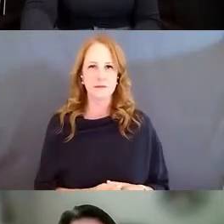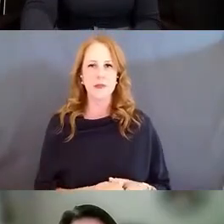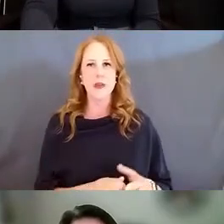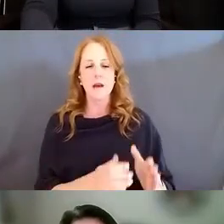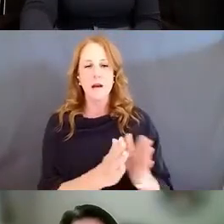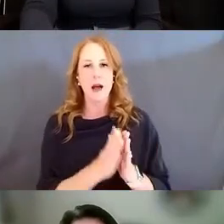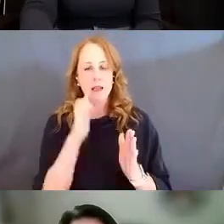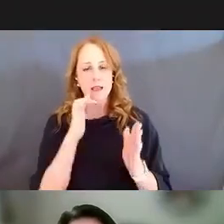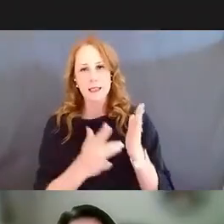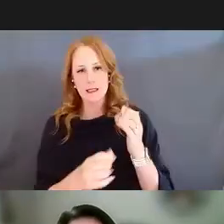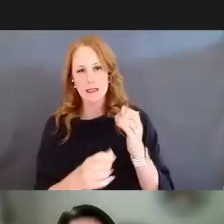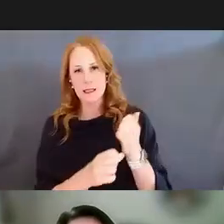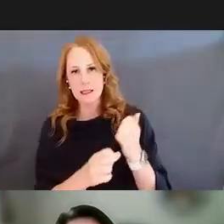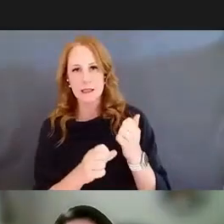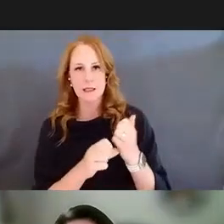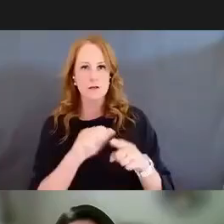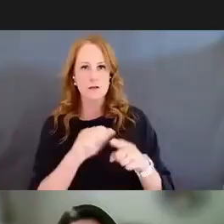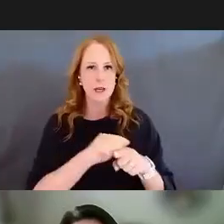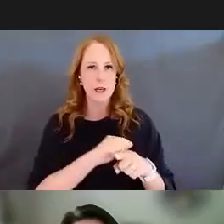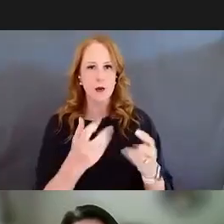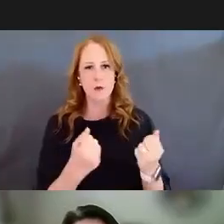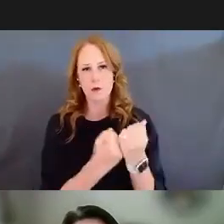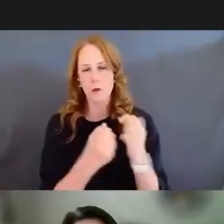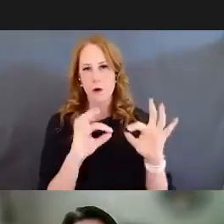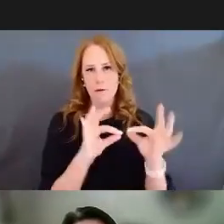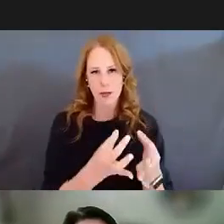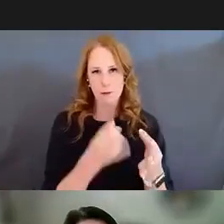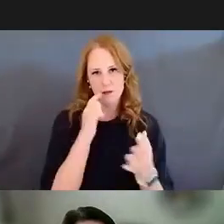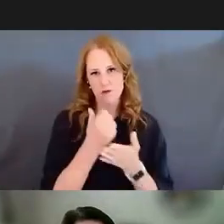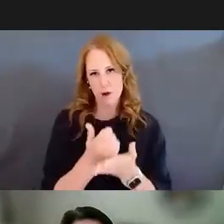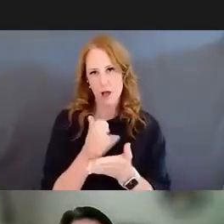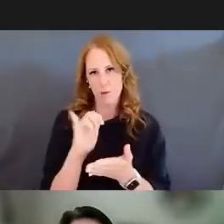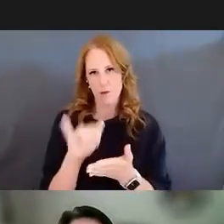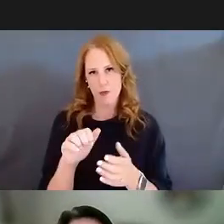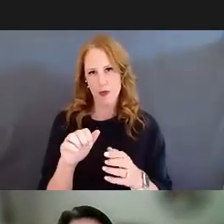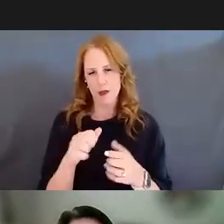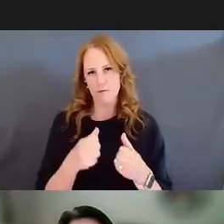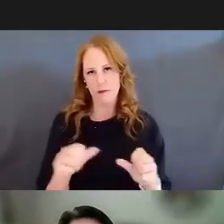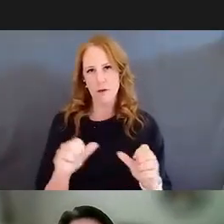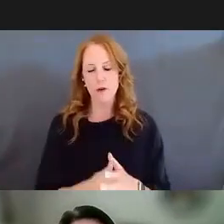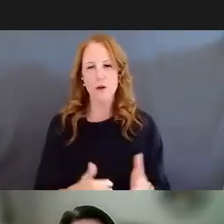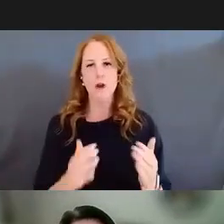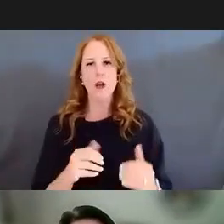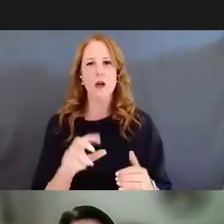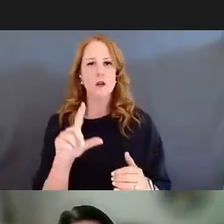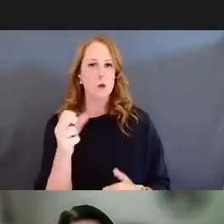training and family support to assist with that. In 2012, there was the legislation